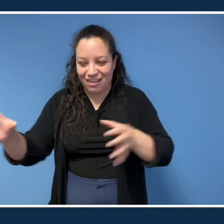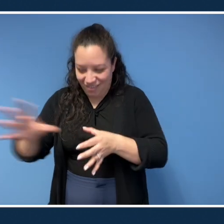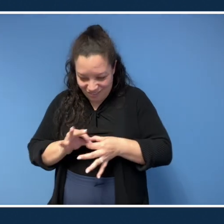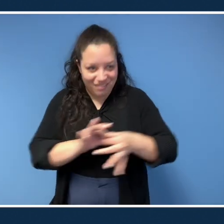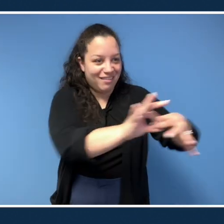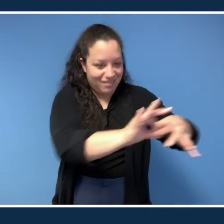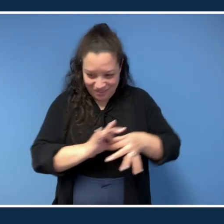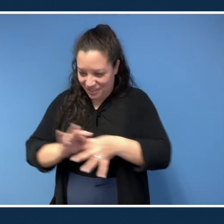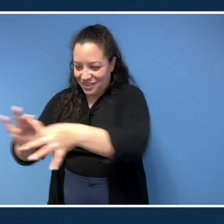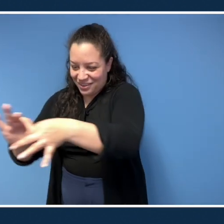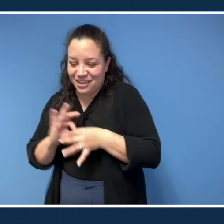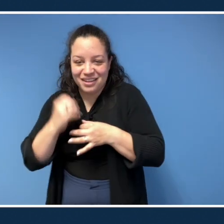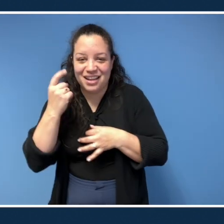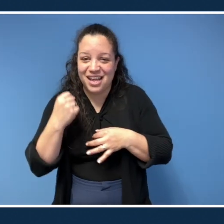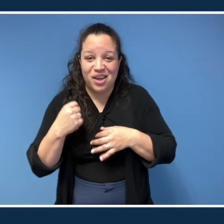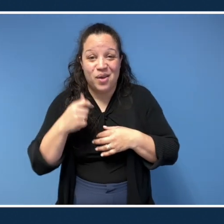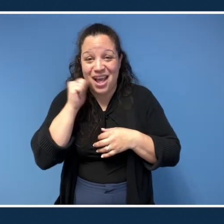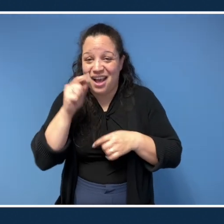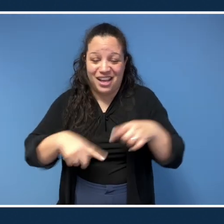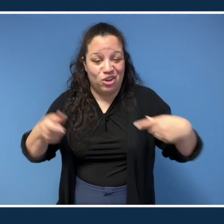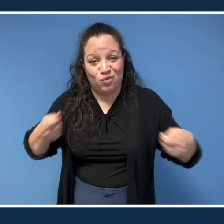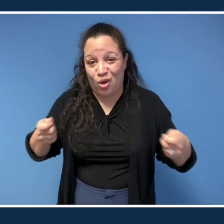that you can't control all of that. At the end of the day,